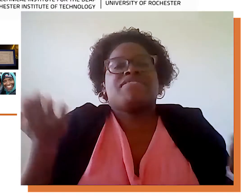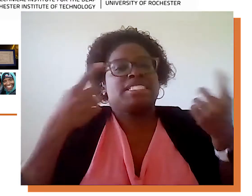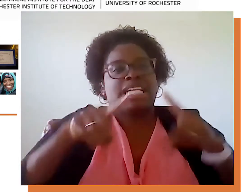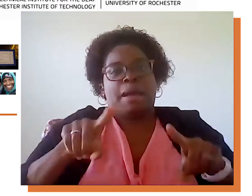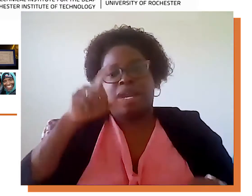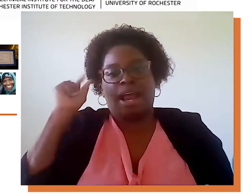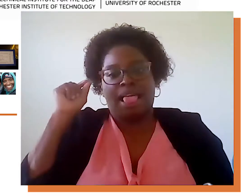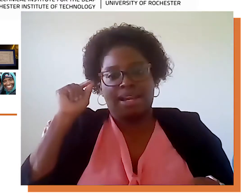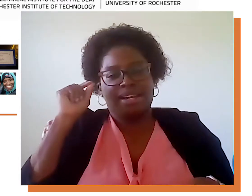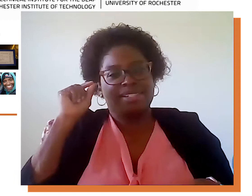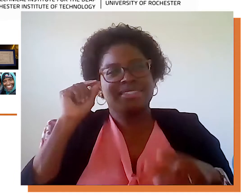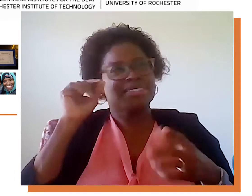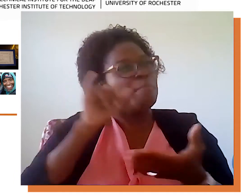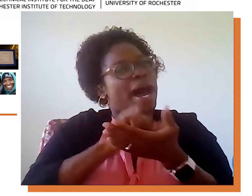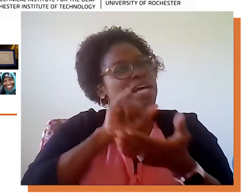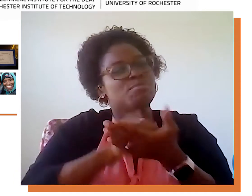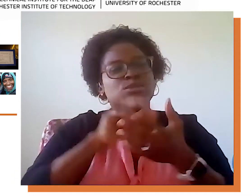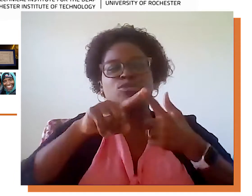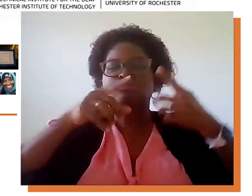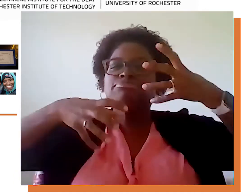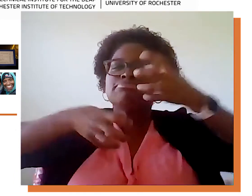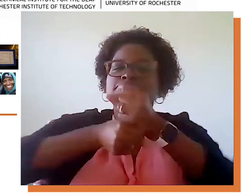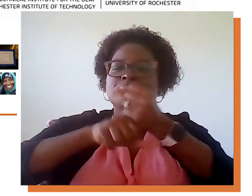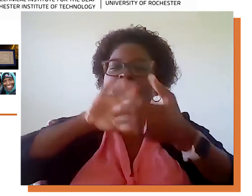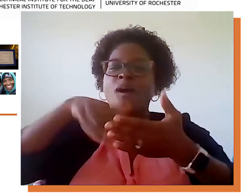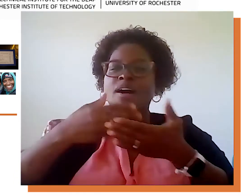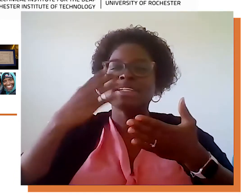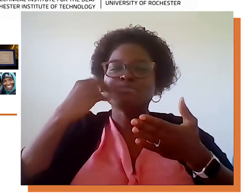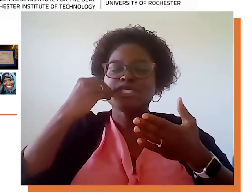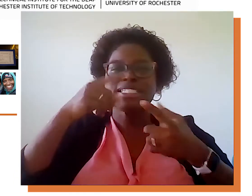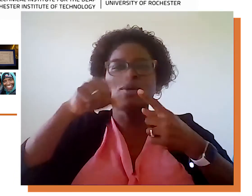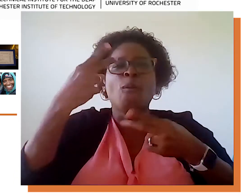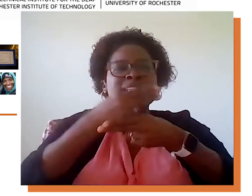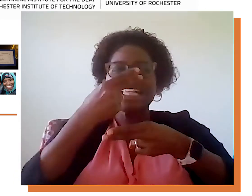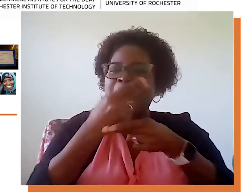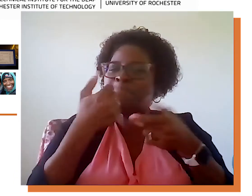A lot of things happened at Gallaudet University when I was there as a student.